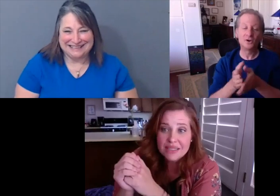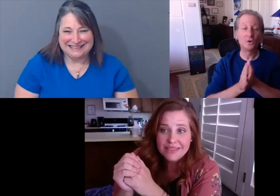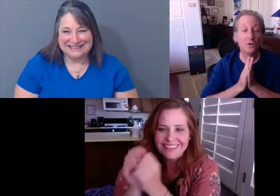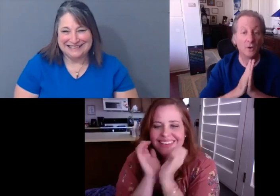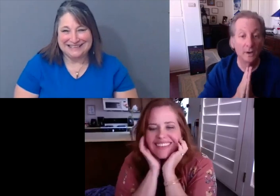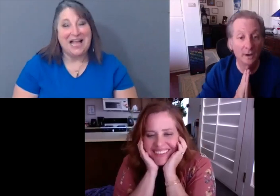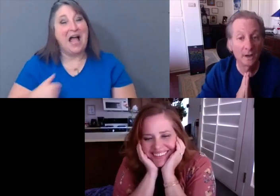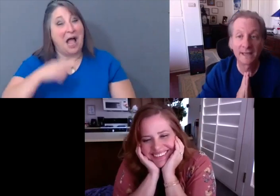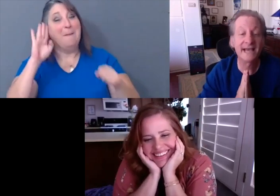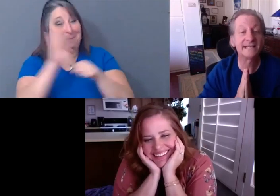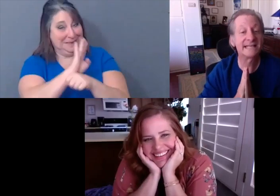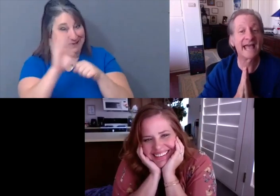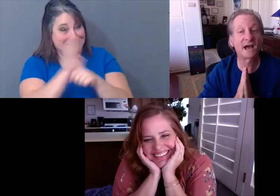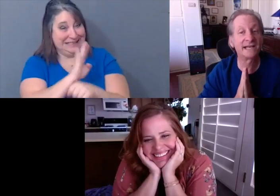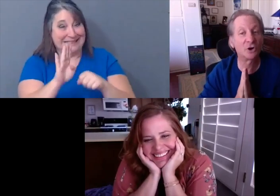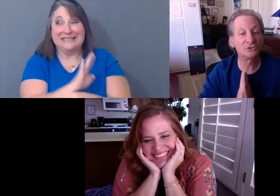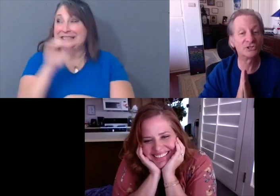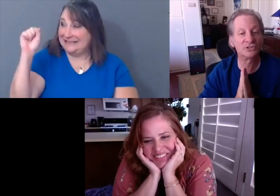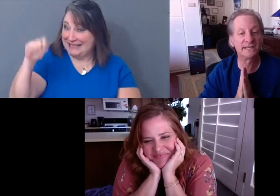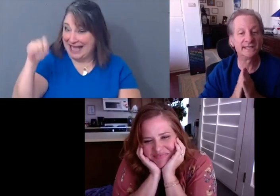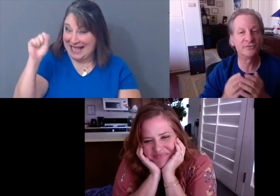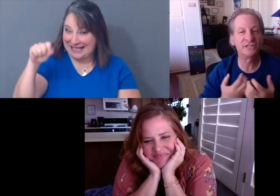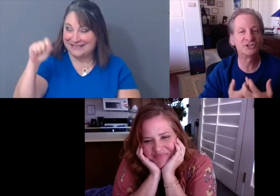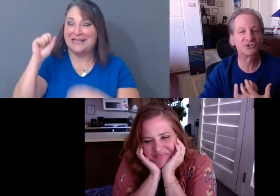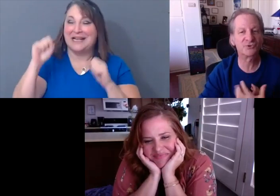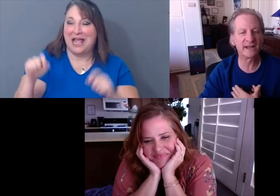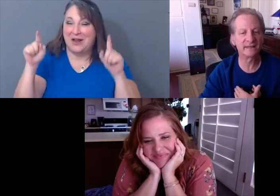I'm busy. Yes, and I can also see the strength